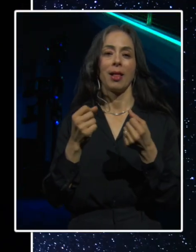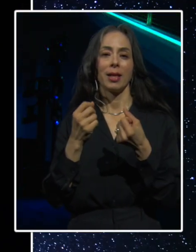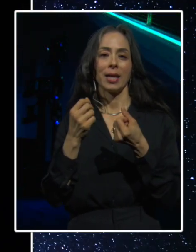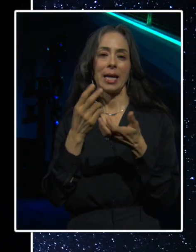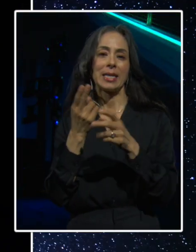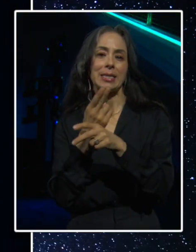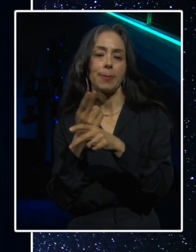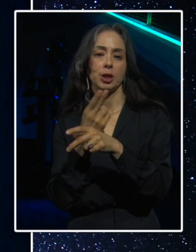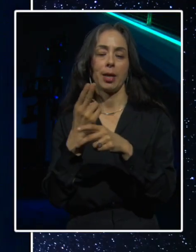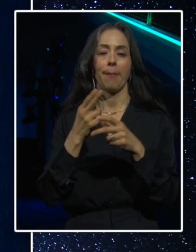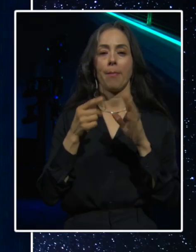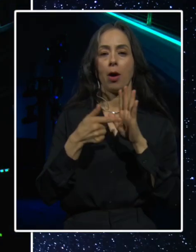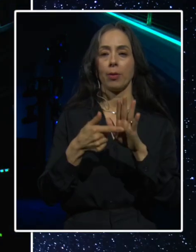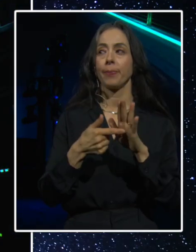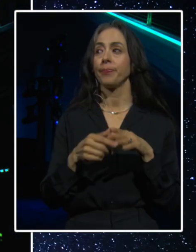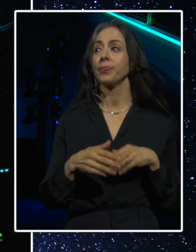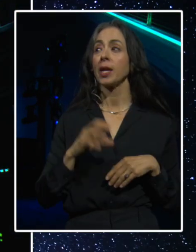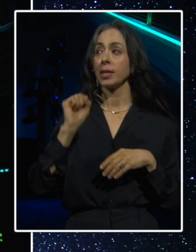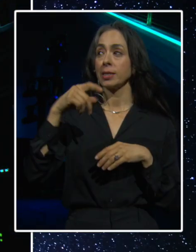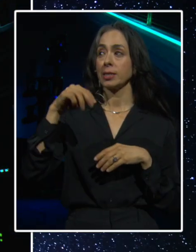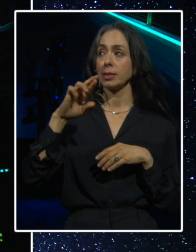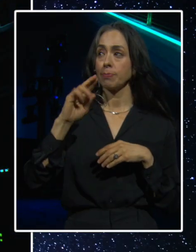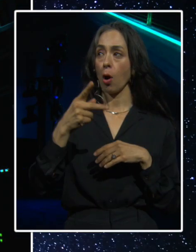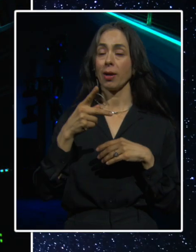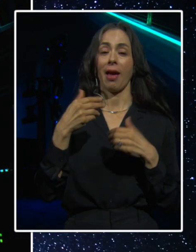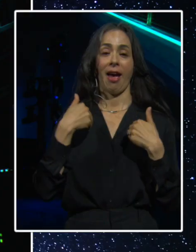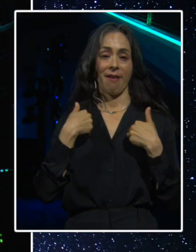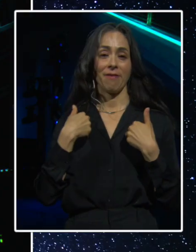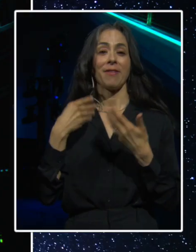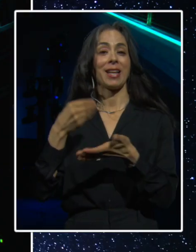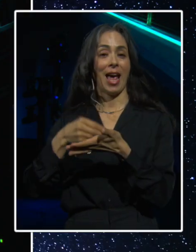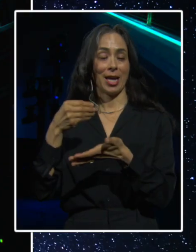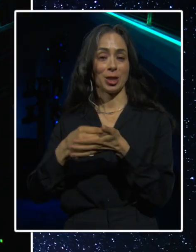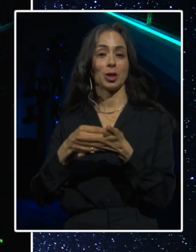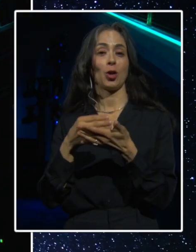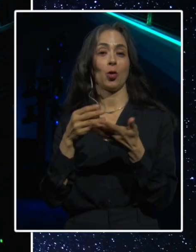Our IT Asset Disposition services provide a spark both financial returns